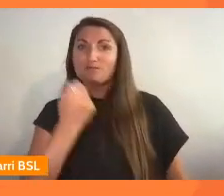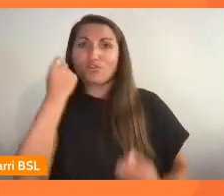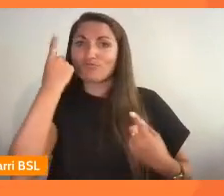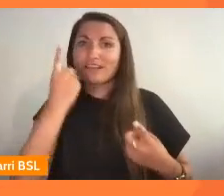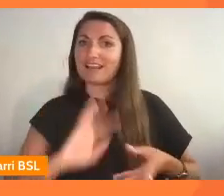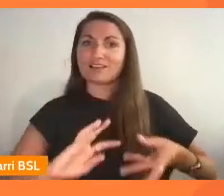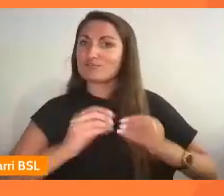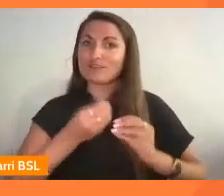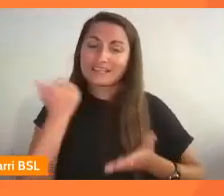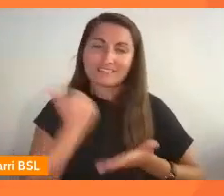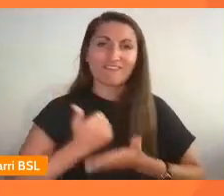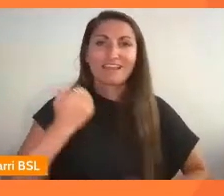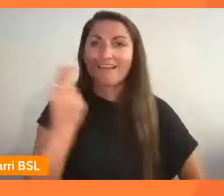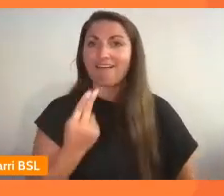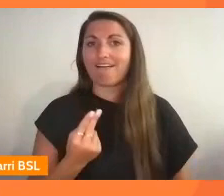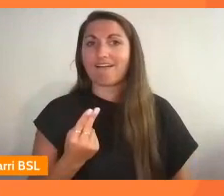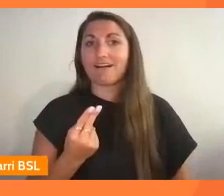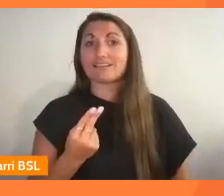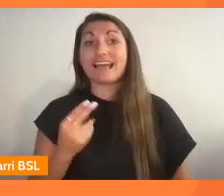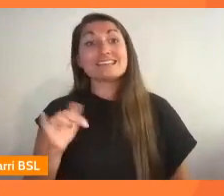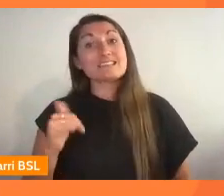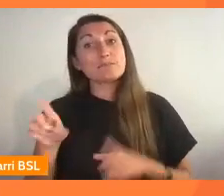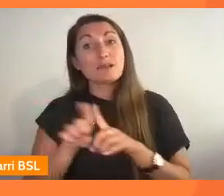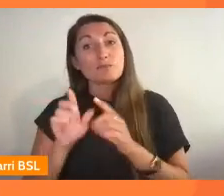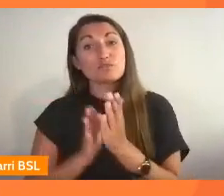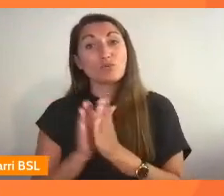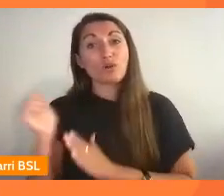And a lot of times we have culture in parts of the community